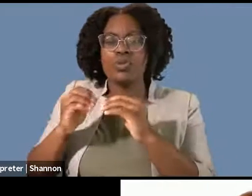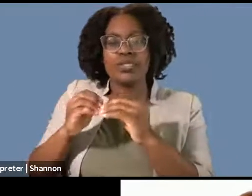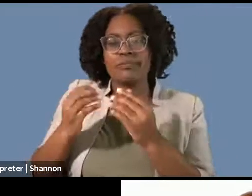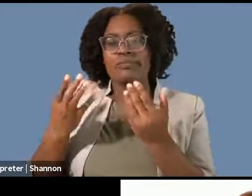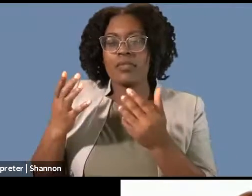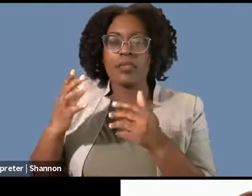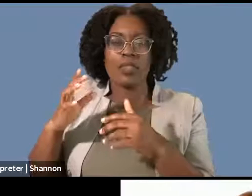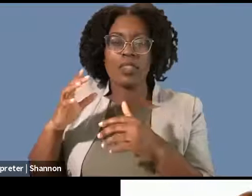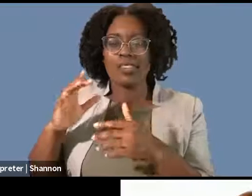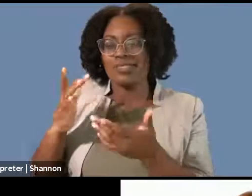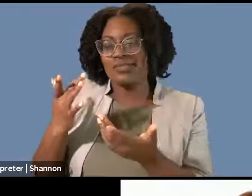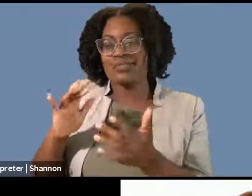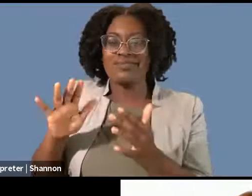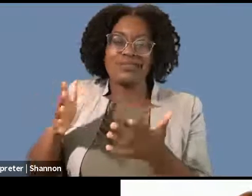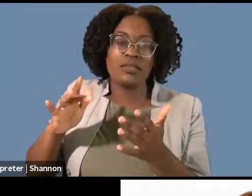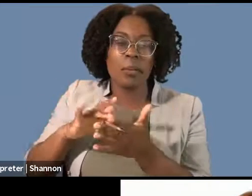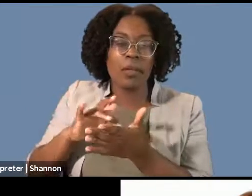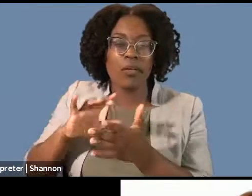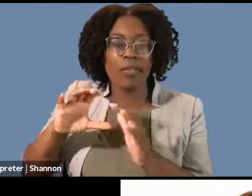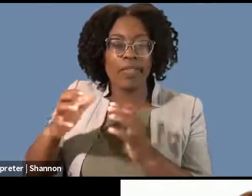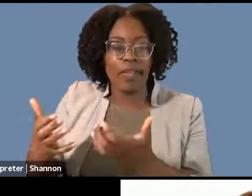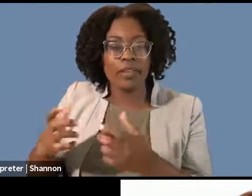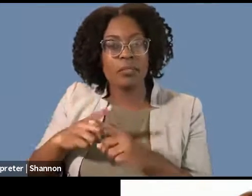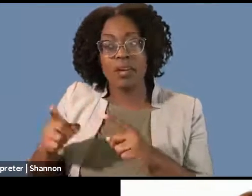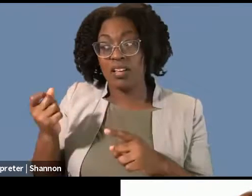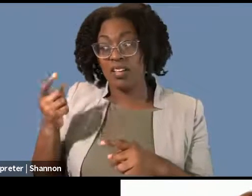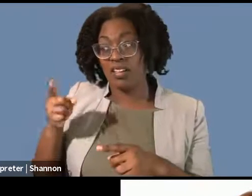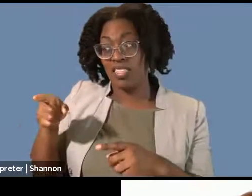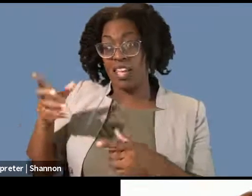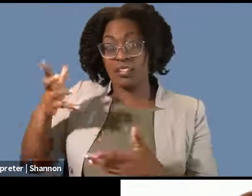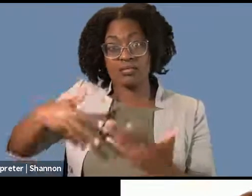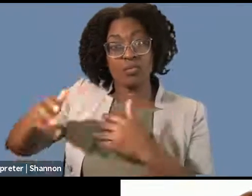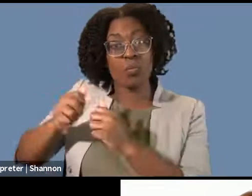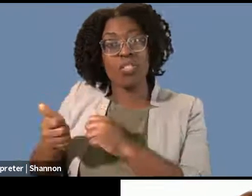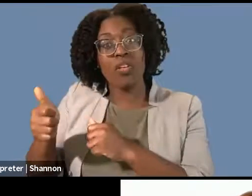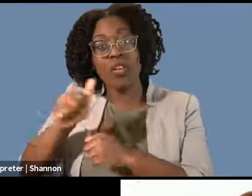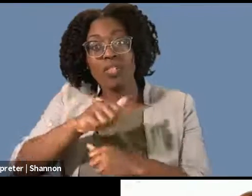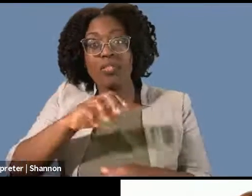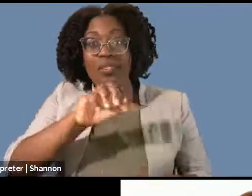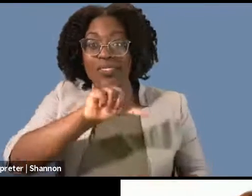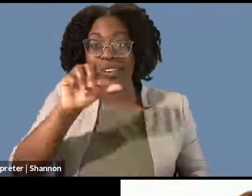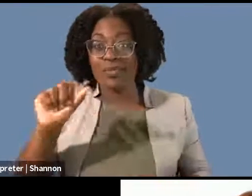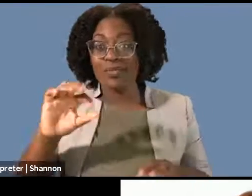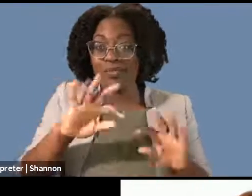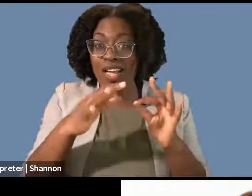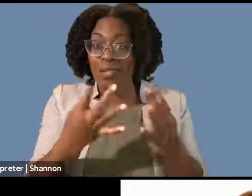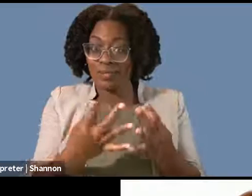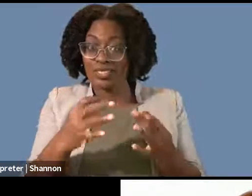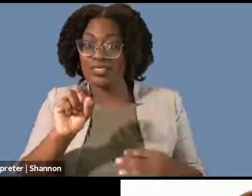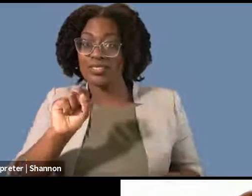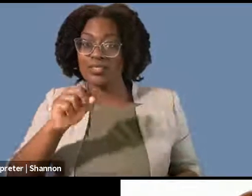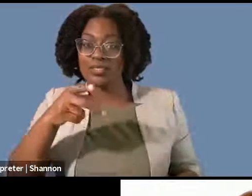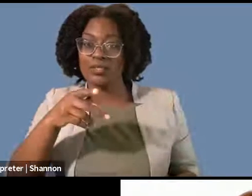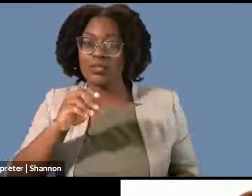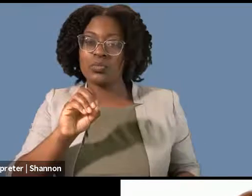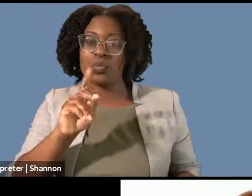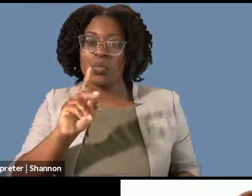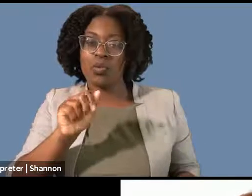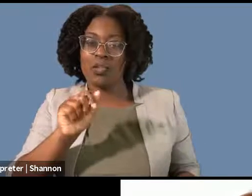American families in Spokane. That had a big impact on my own self as well as how I fit into